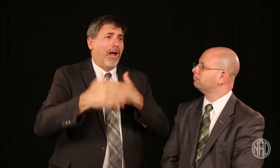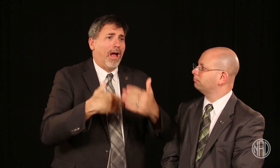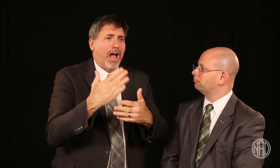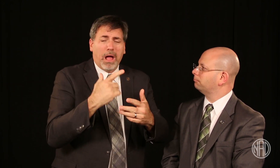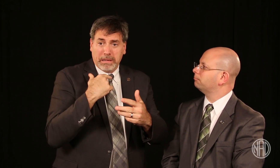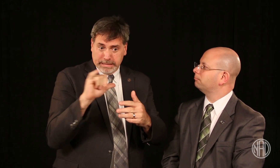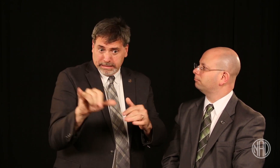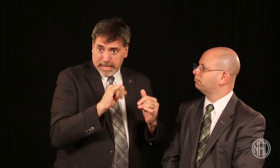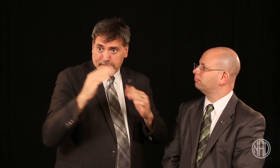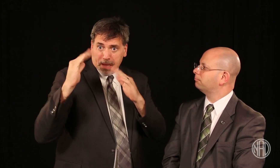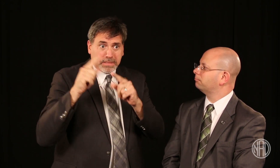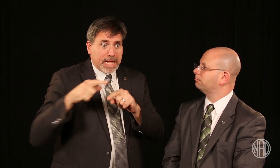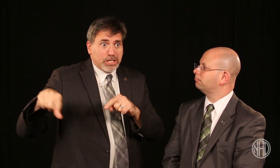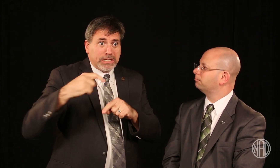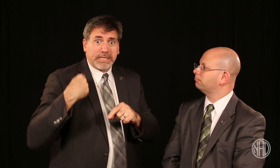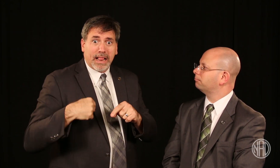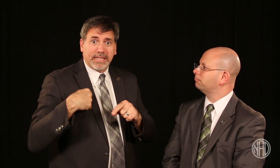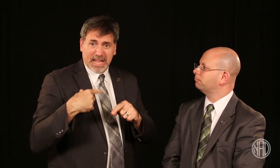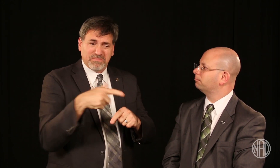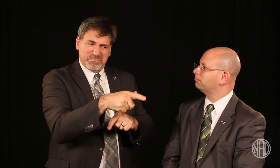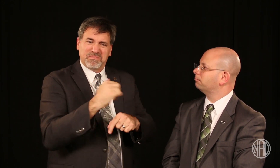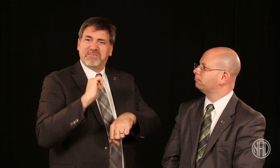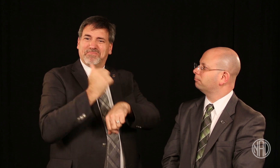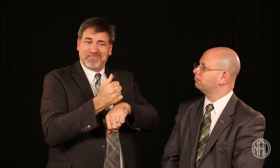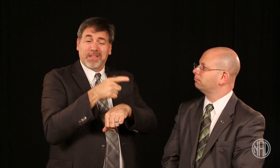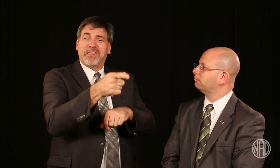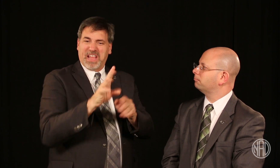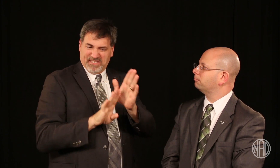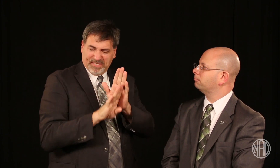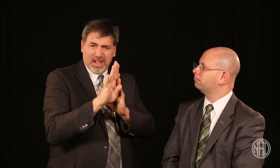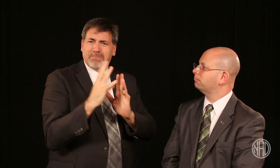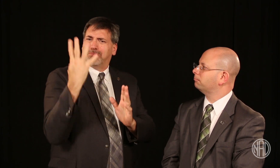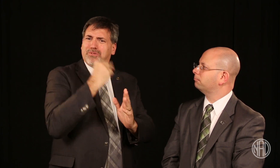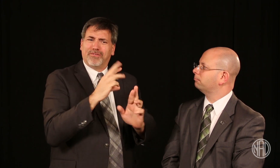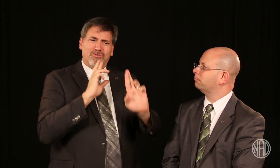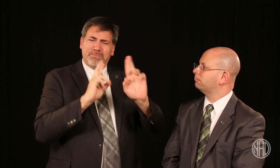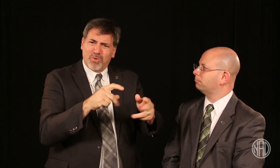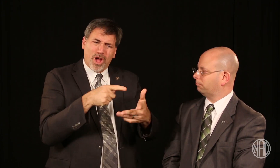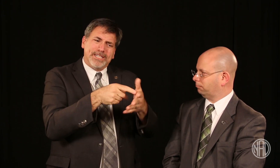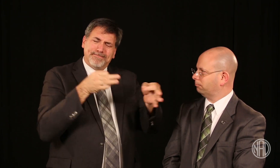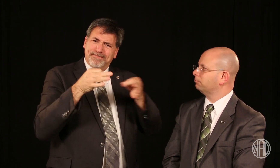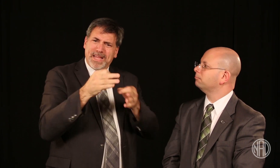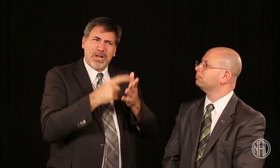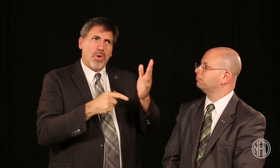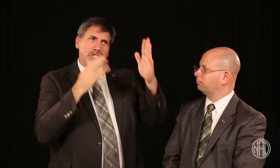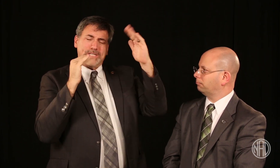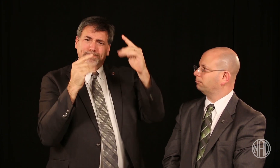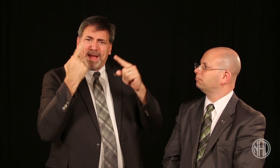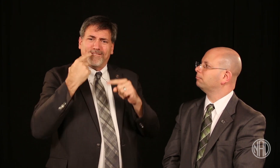to ensure that the progress is what the delegates expected. This Task Force developed a beautiful report that explains the expectations and guidelines